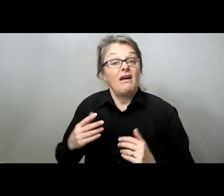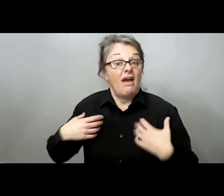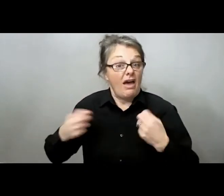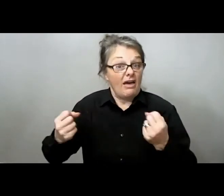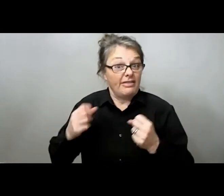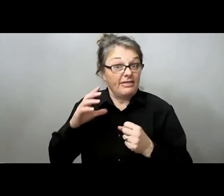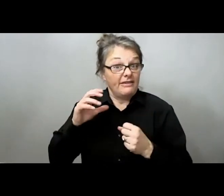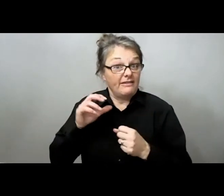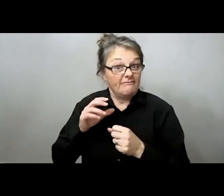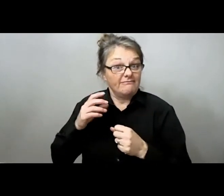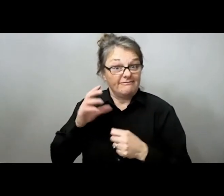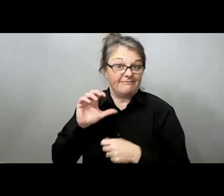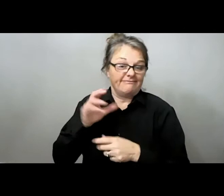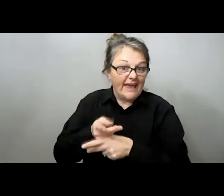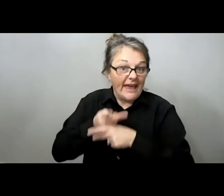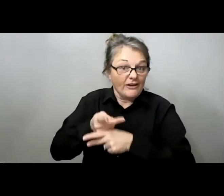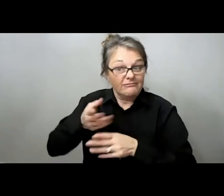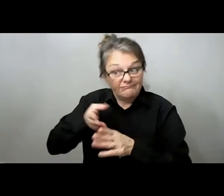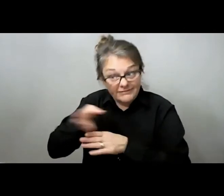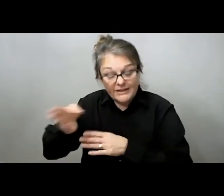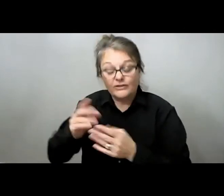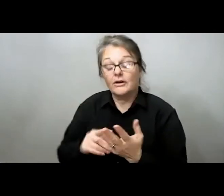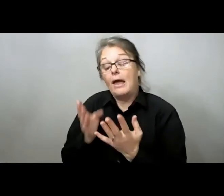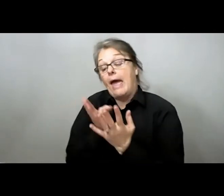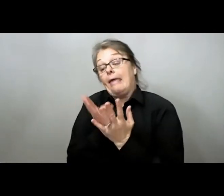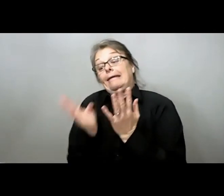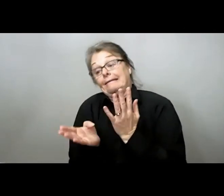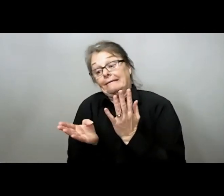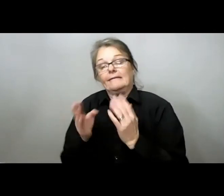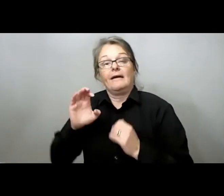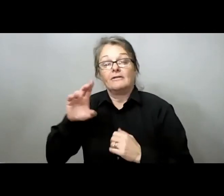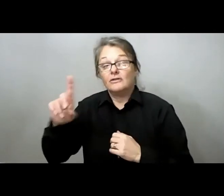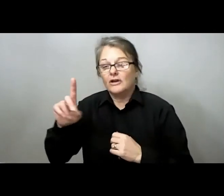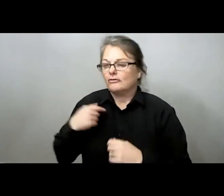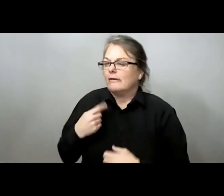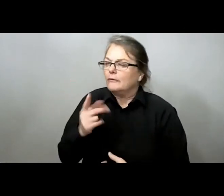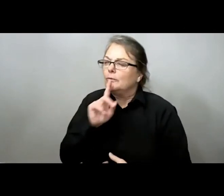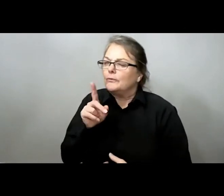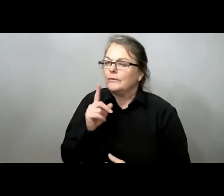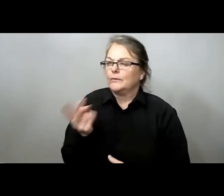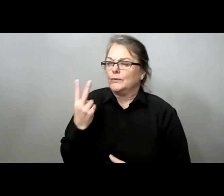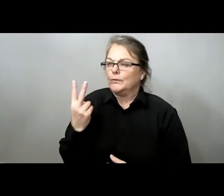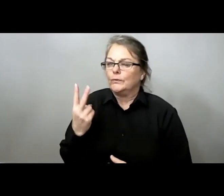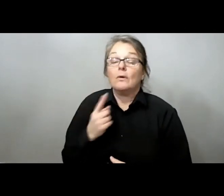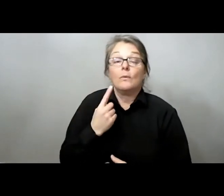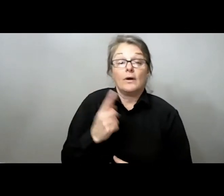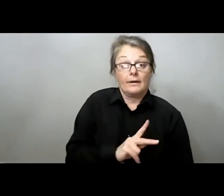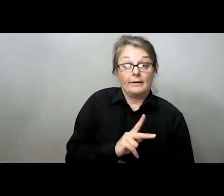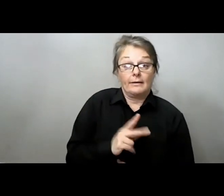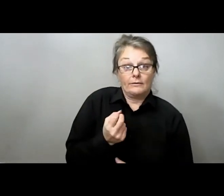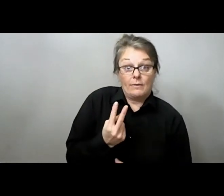STANDARD AND TWO STANDARDS IN EDUCATION, ONE FROM K-12 AND THE OTHER POST SECONDARY.